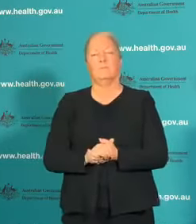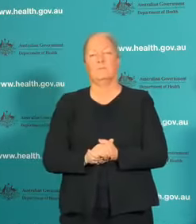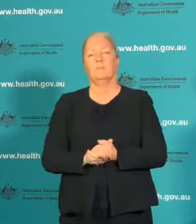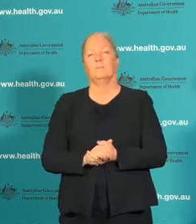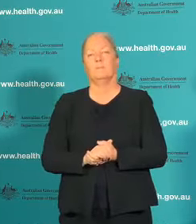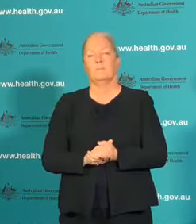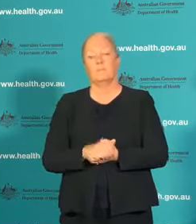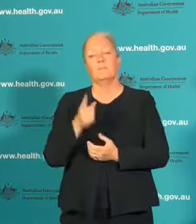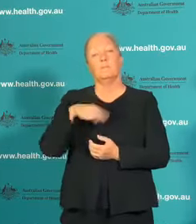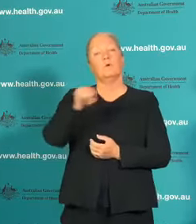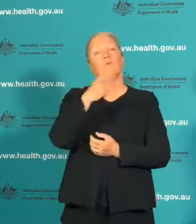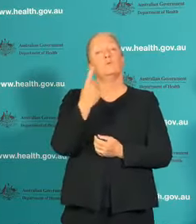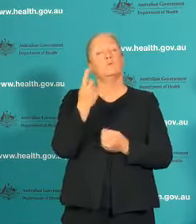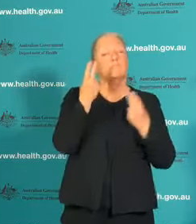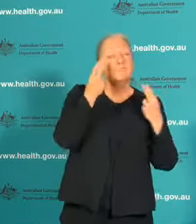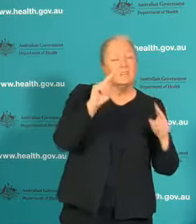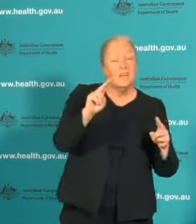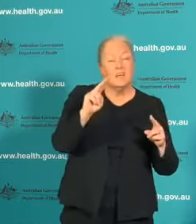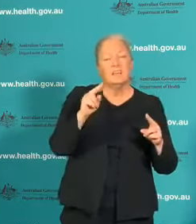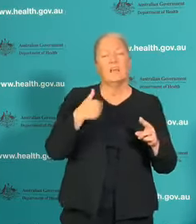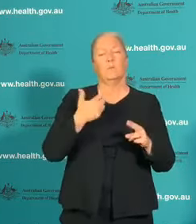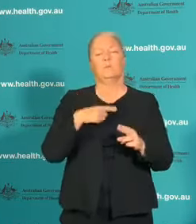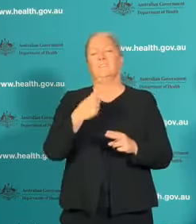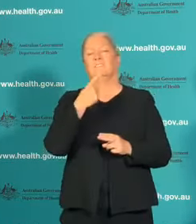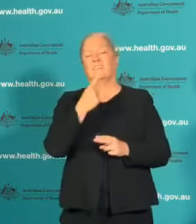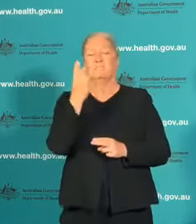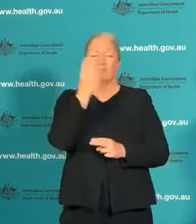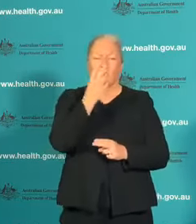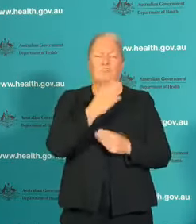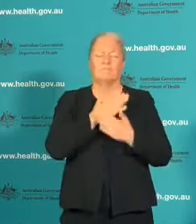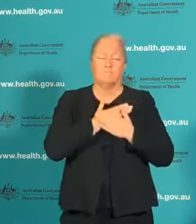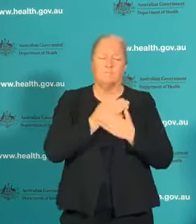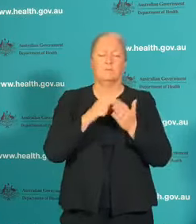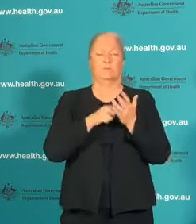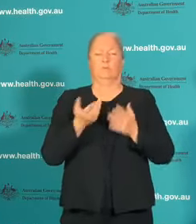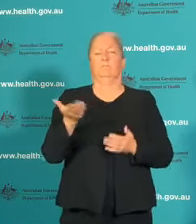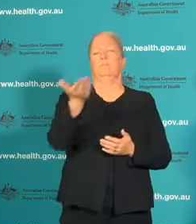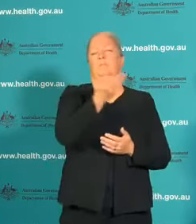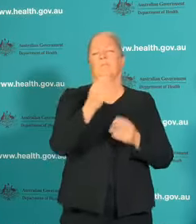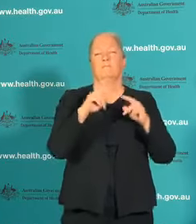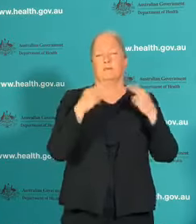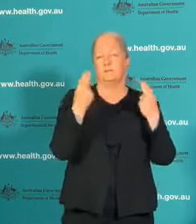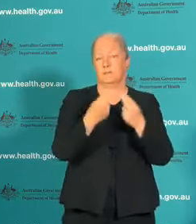lost their lives and with their families and friends and other loved ones